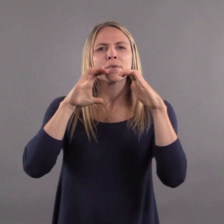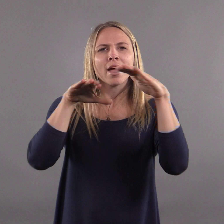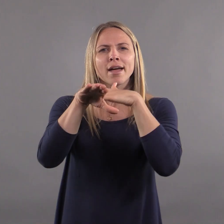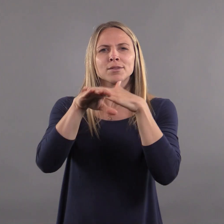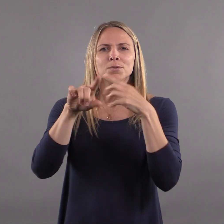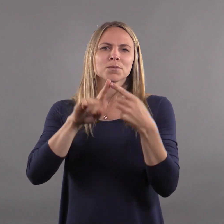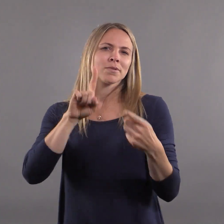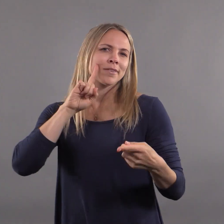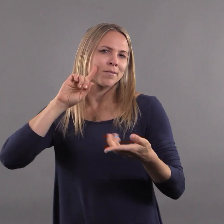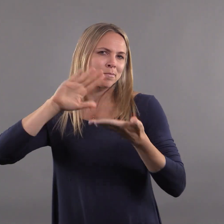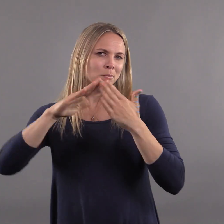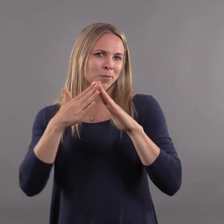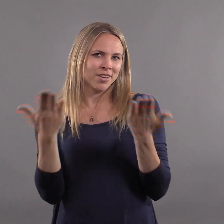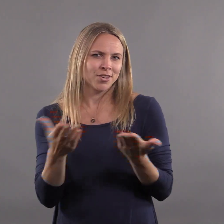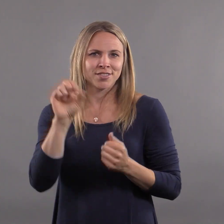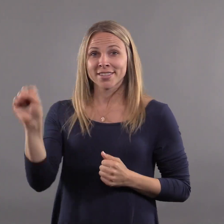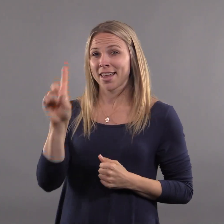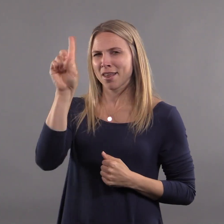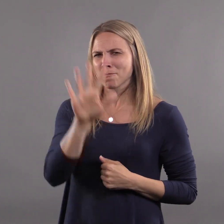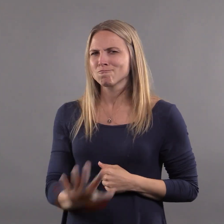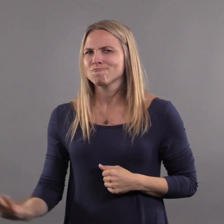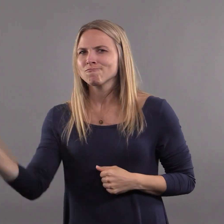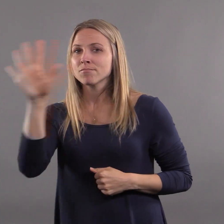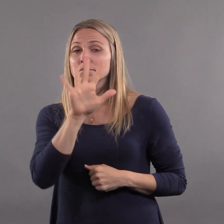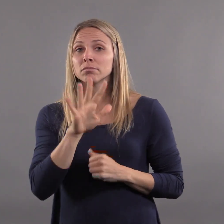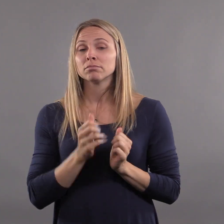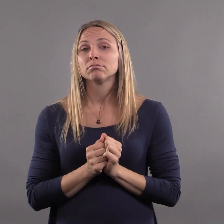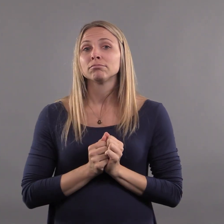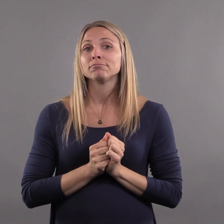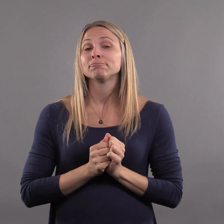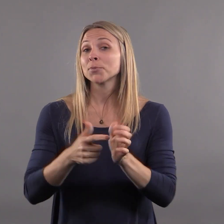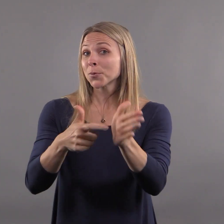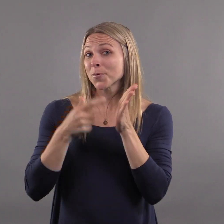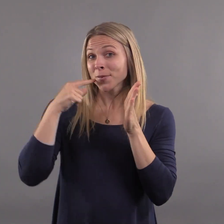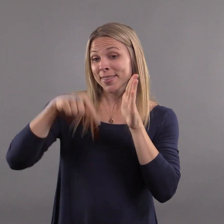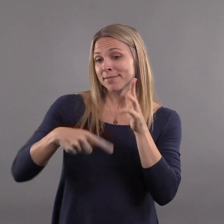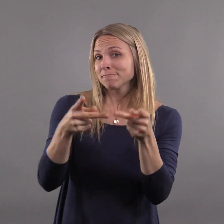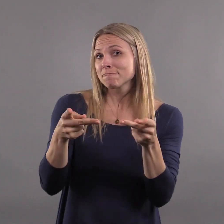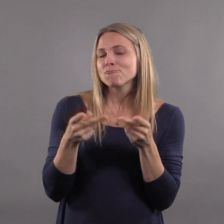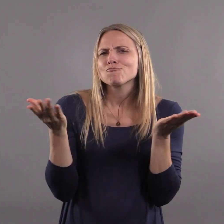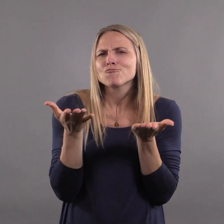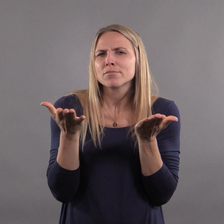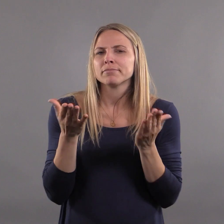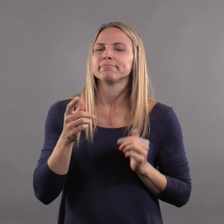communication access to the Deaf community in San Diego. The requirements for this position are: